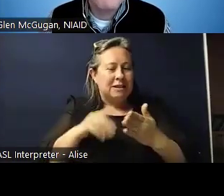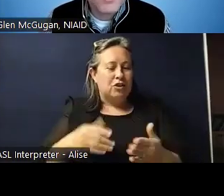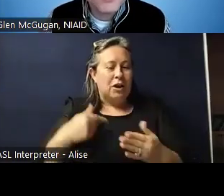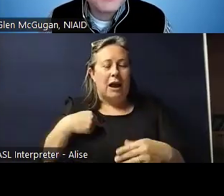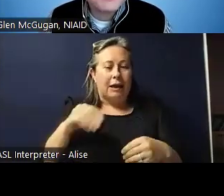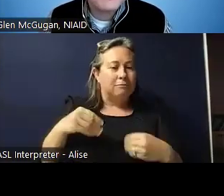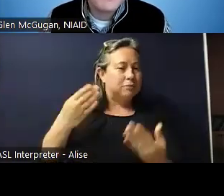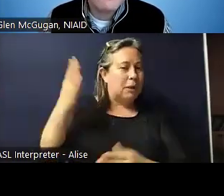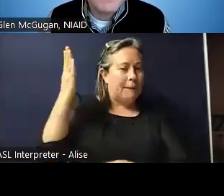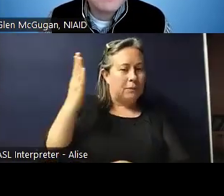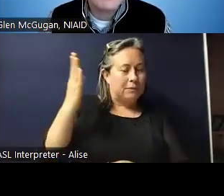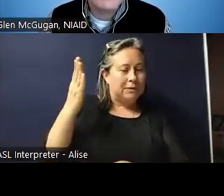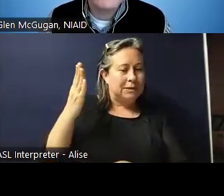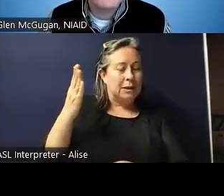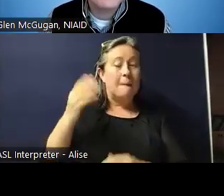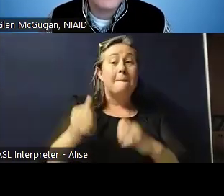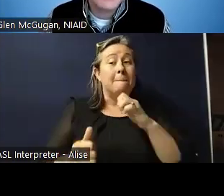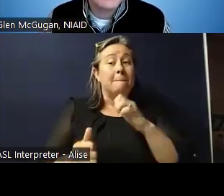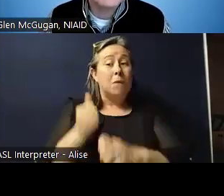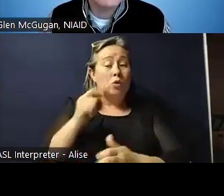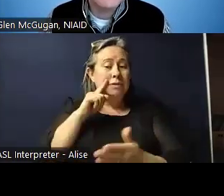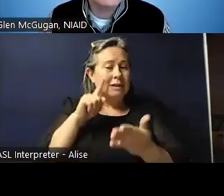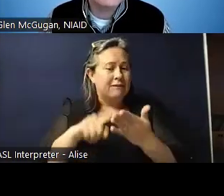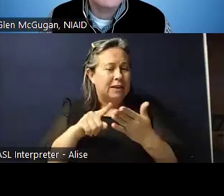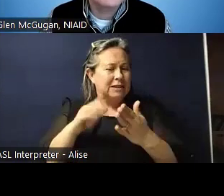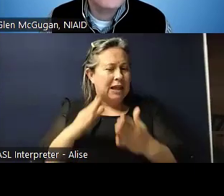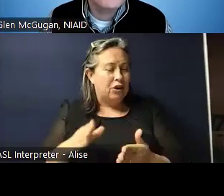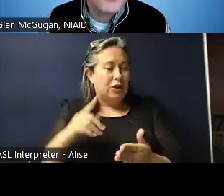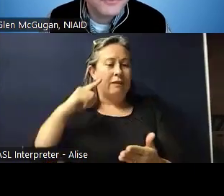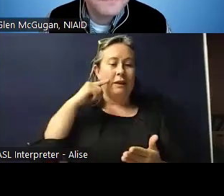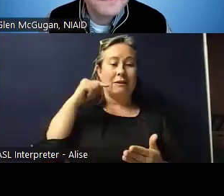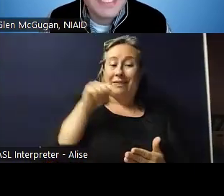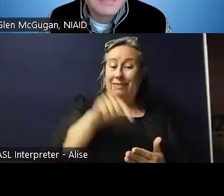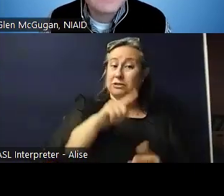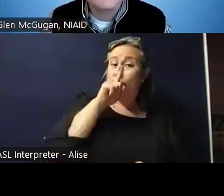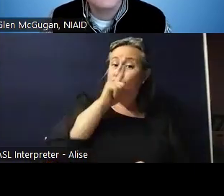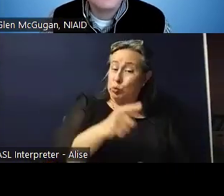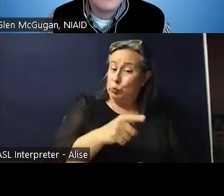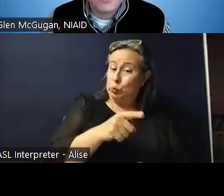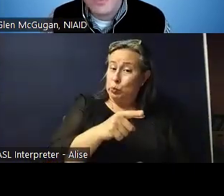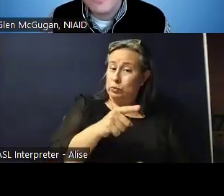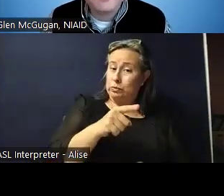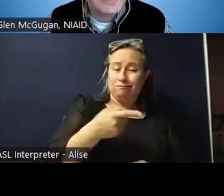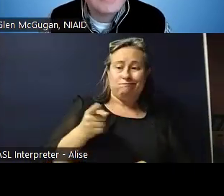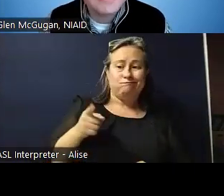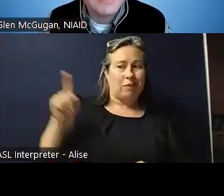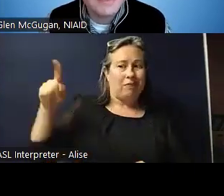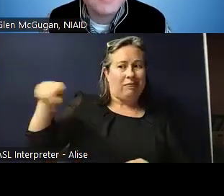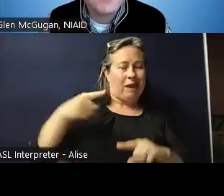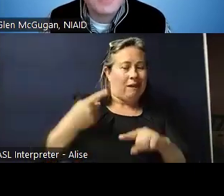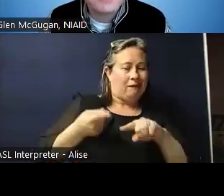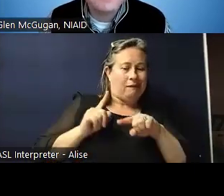most investigators internationally think that this is true: that they cannot apply to the NIH directly.